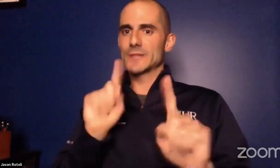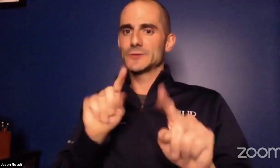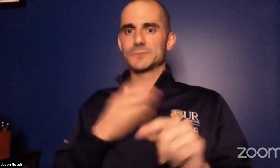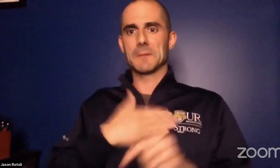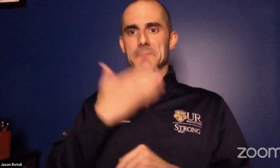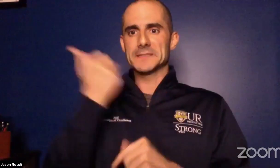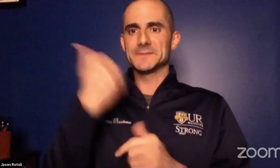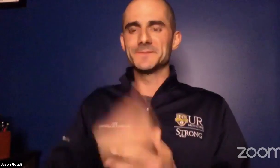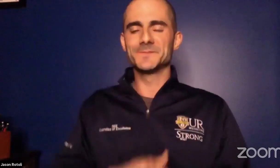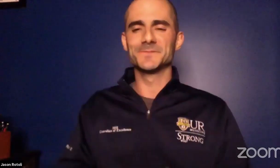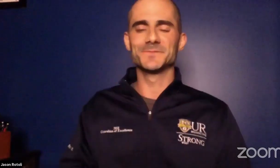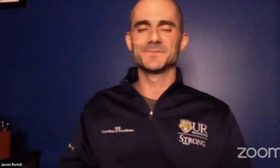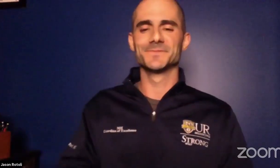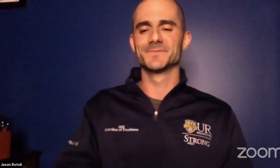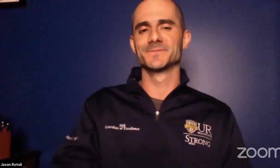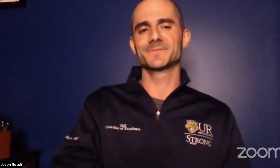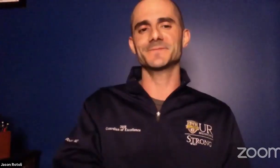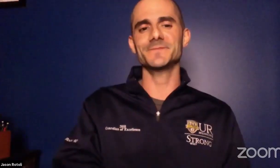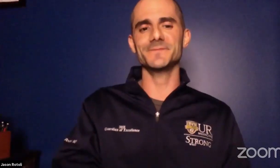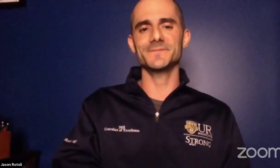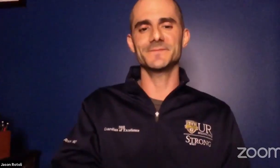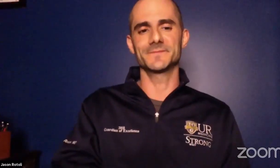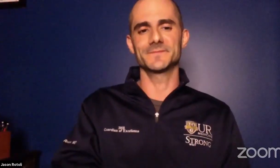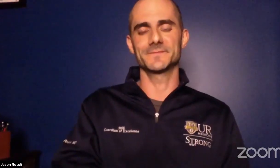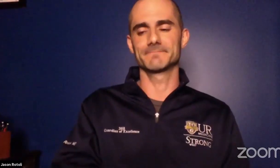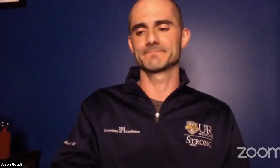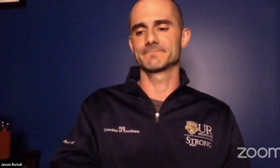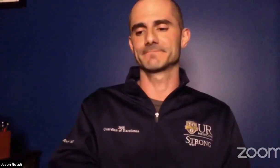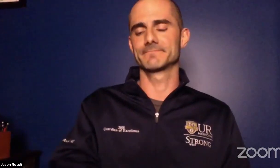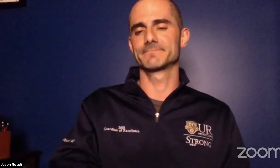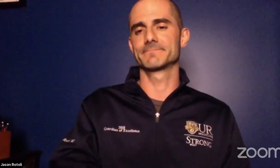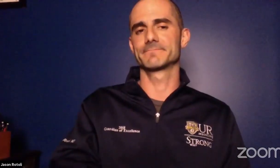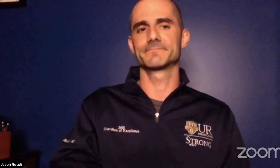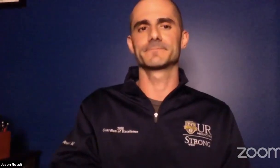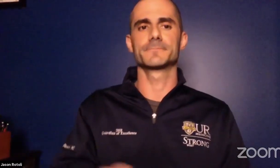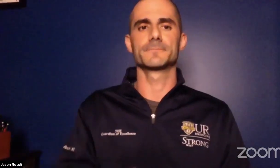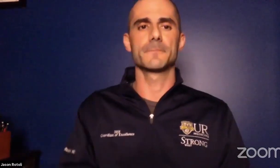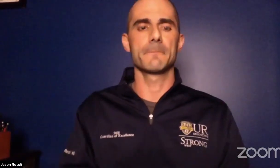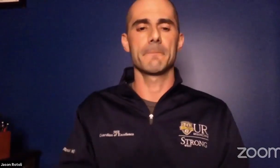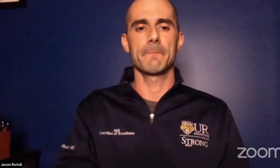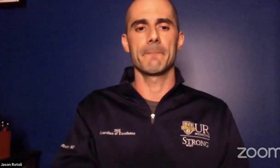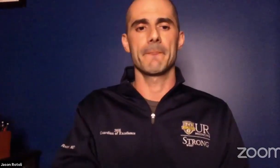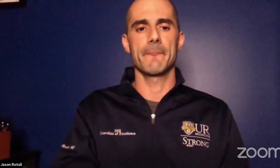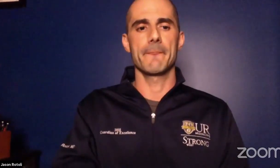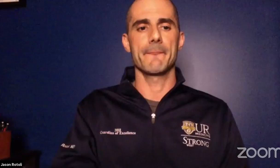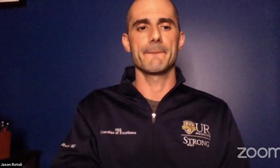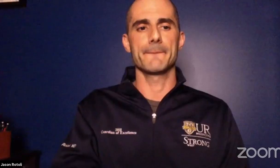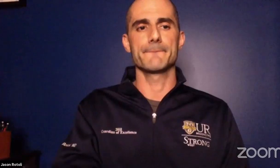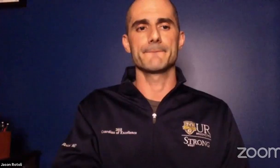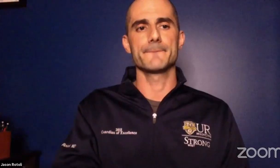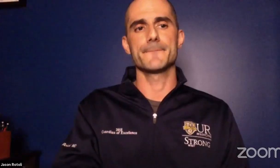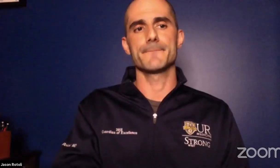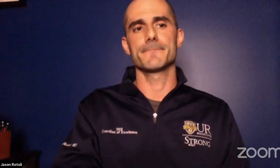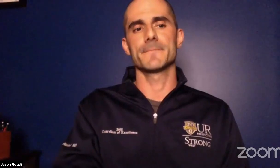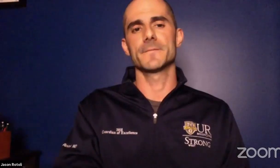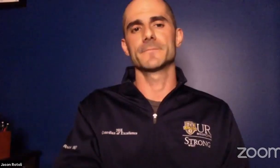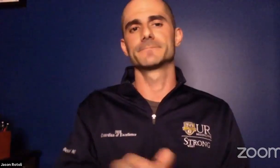those experiences, had back pain or had a headache. Or you've had some sort of pain that you needed to have